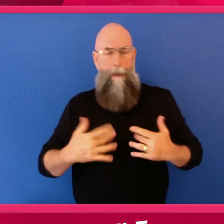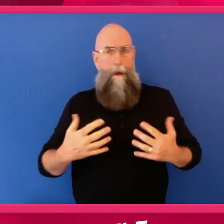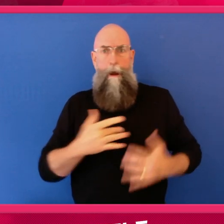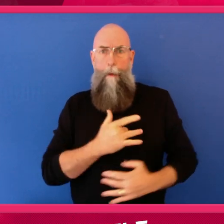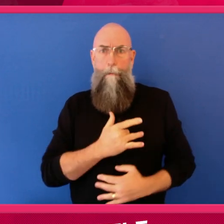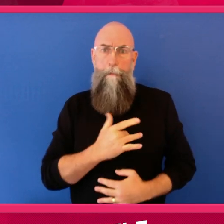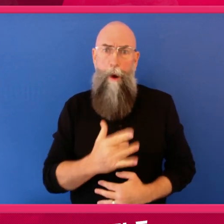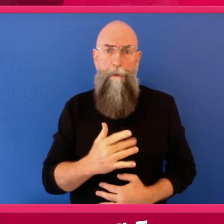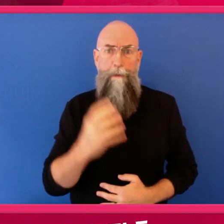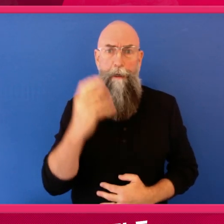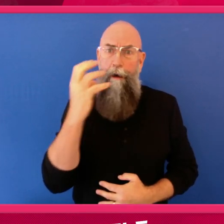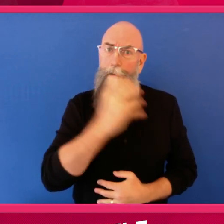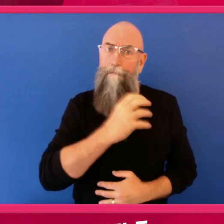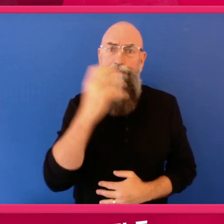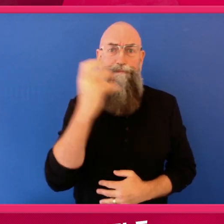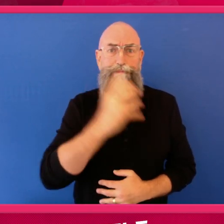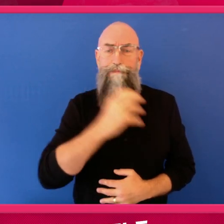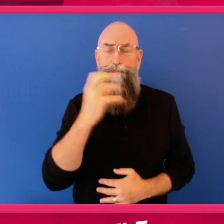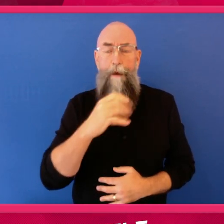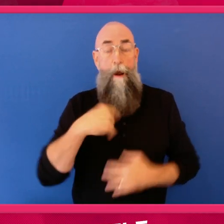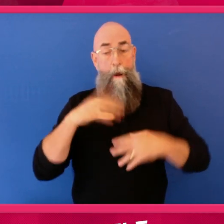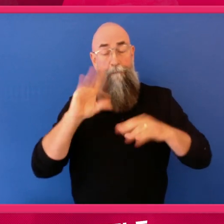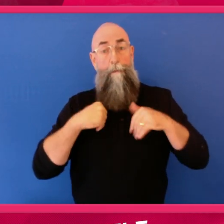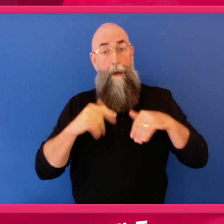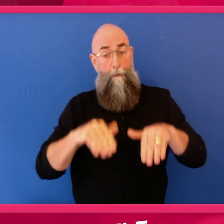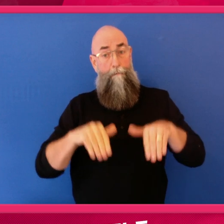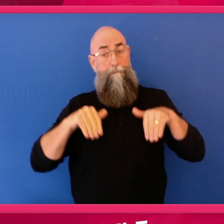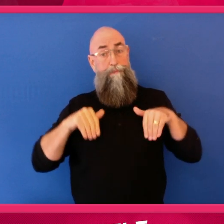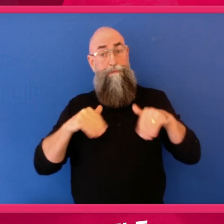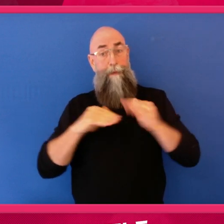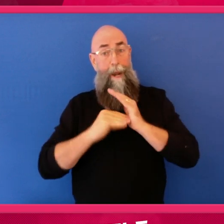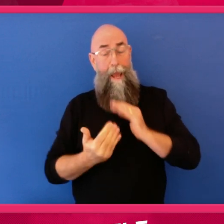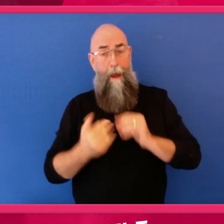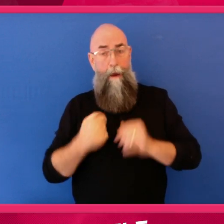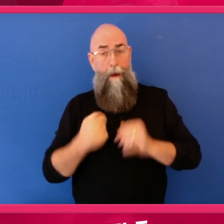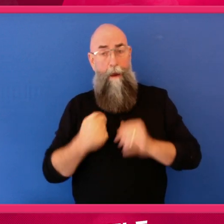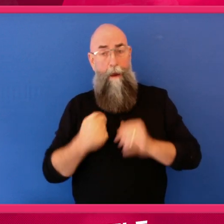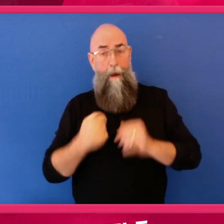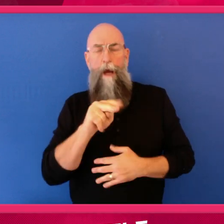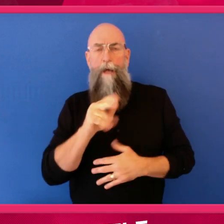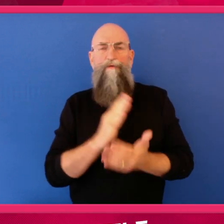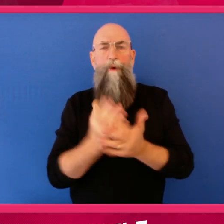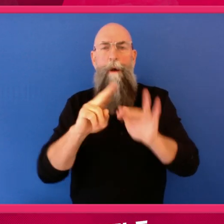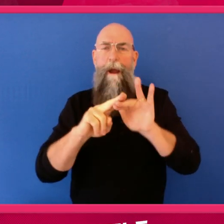Kurt Fearnley: It's like a, when you're from a distance, it's a fan experience rather than